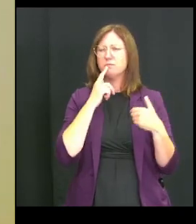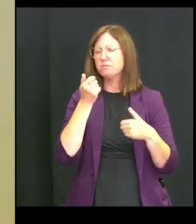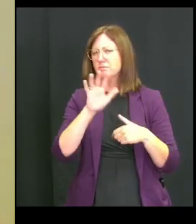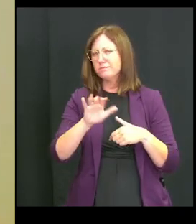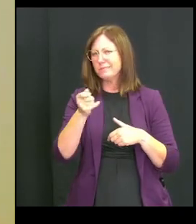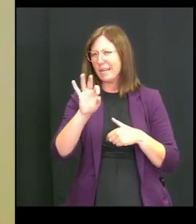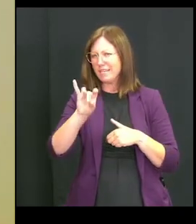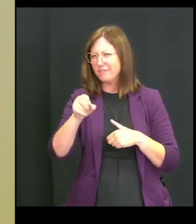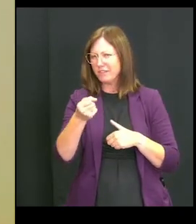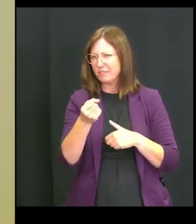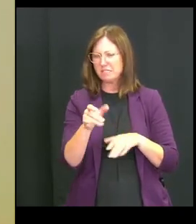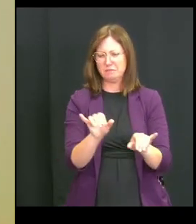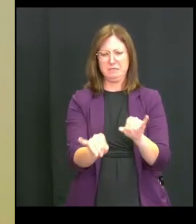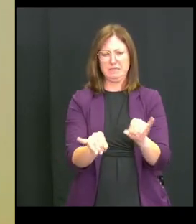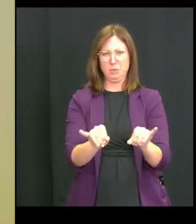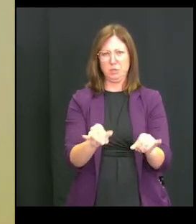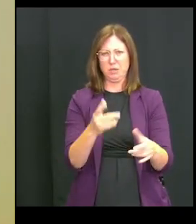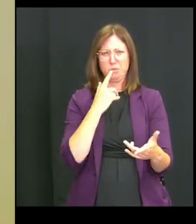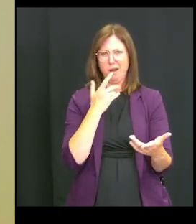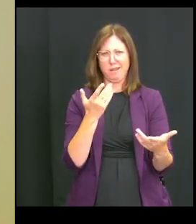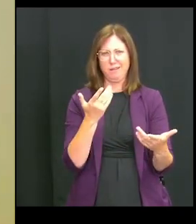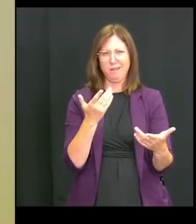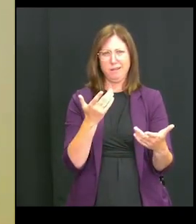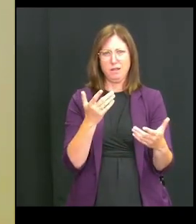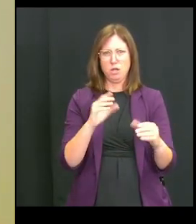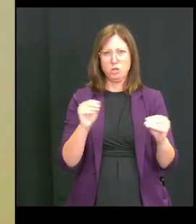because the parties were too similar, they weren't polarized enough.